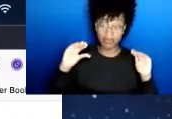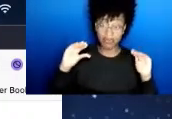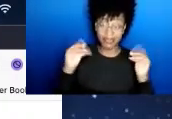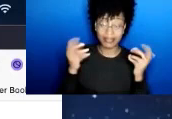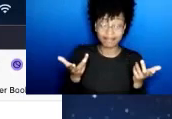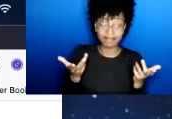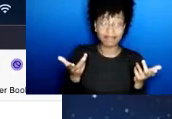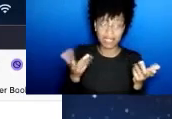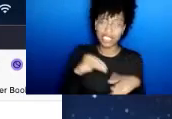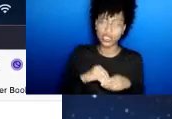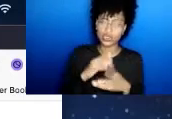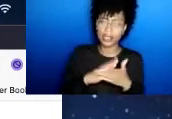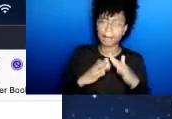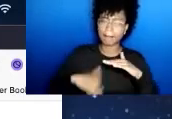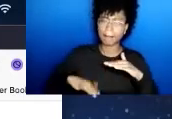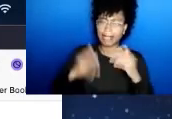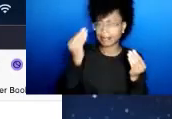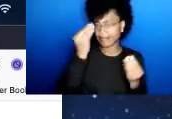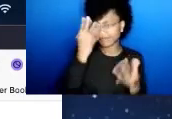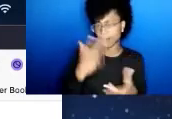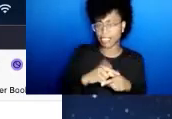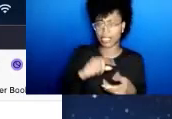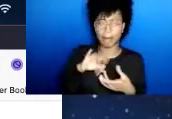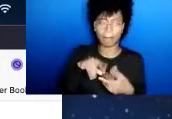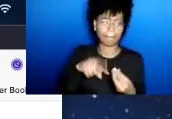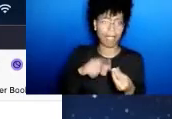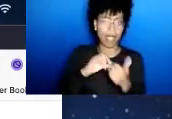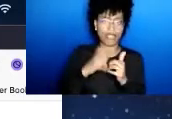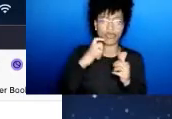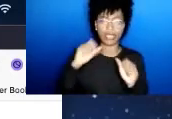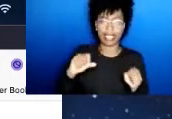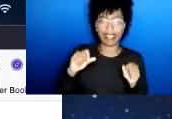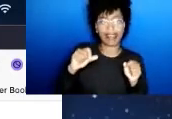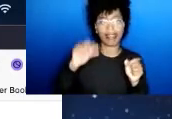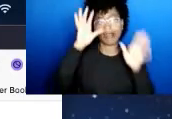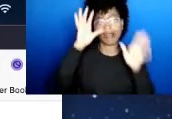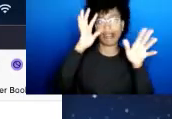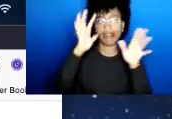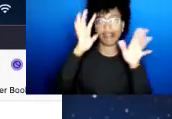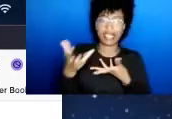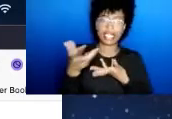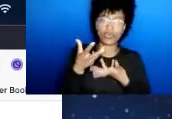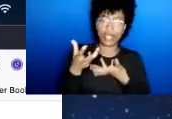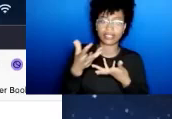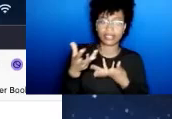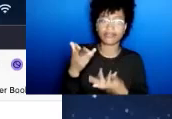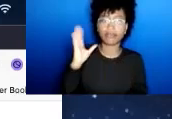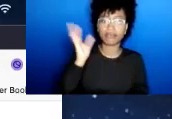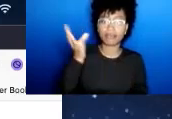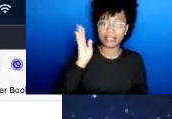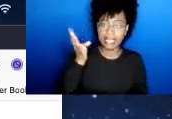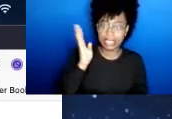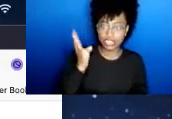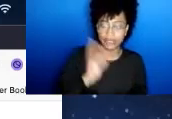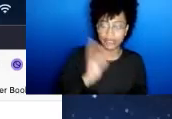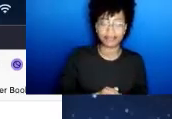some basic information about how to create interactive presentation, and also your login